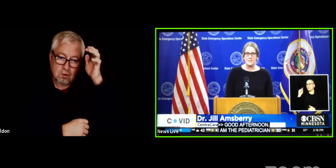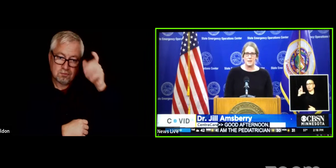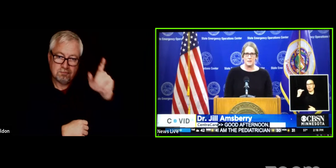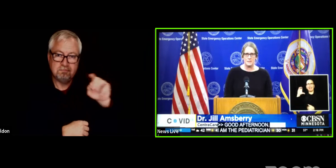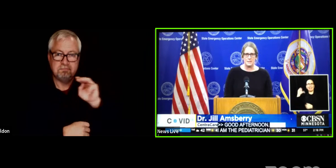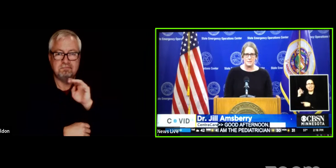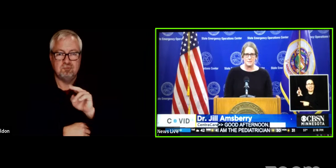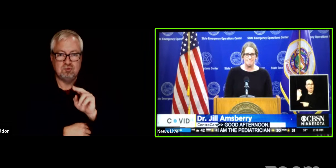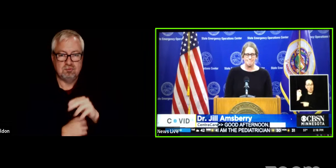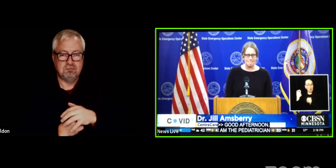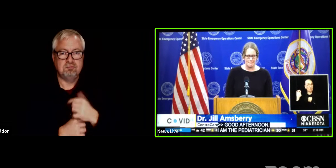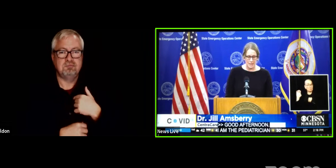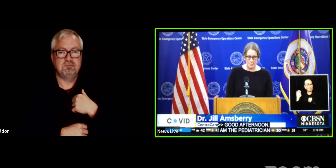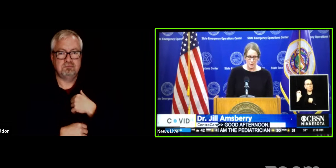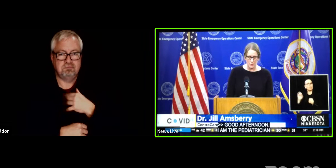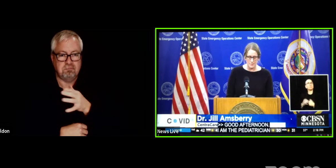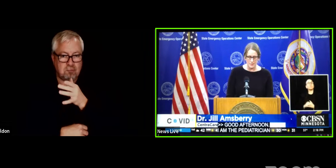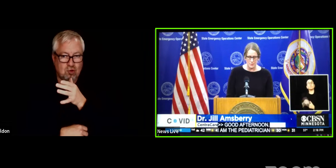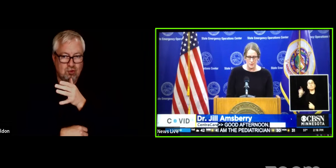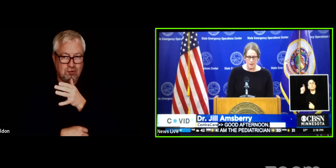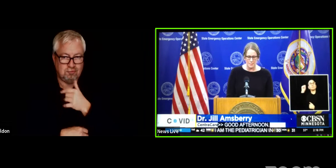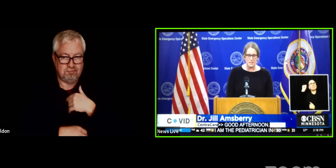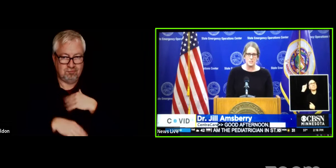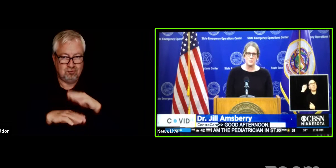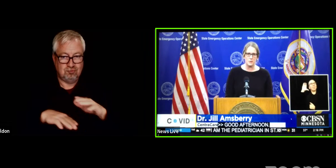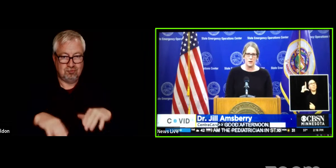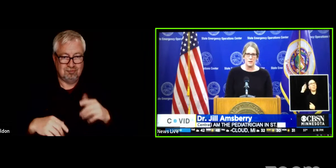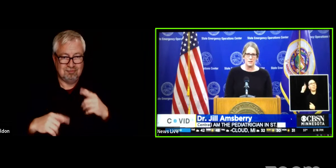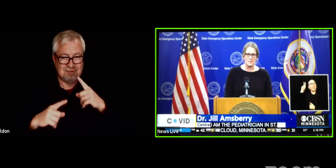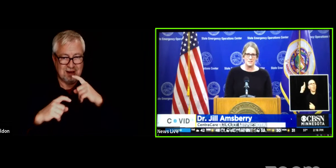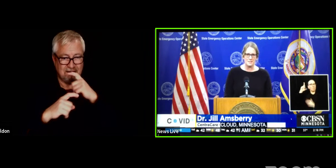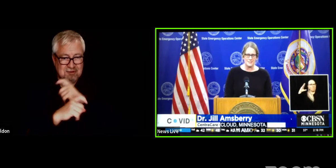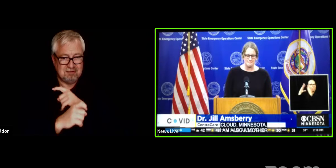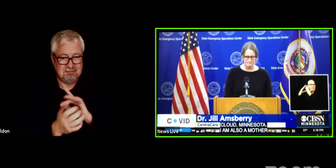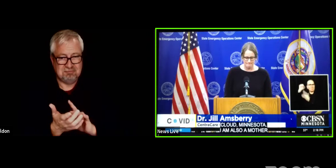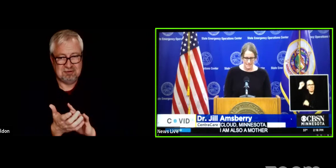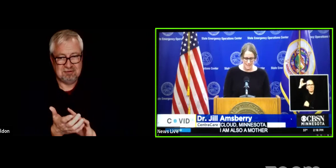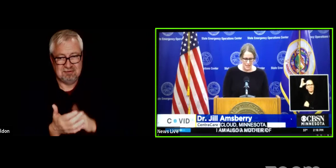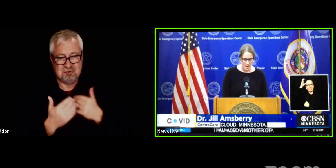MEDICAL NEEDS. I AM ALSO A PATIENT WITH CHRONIC LUNG DISEASE.